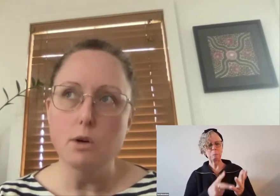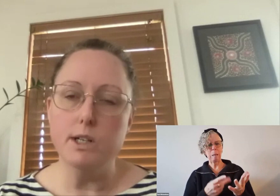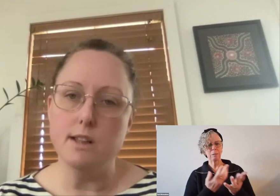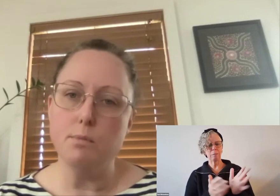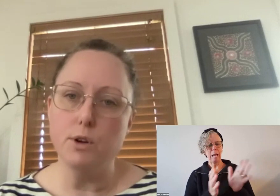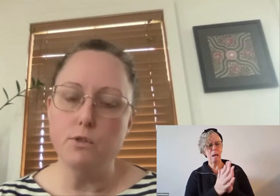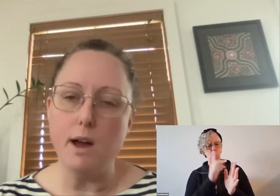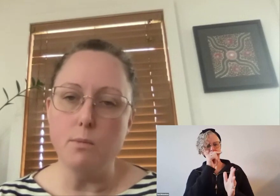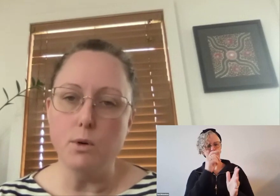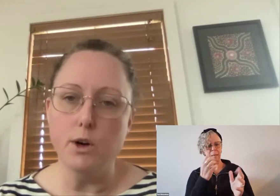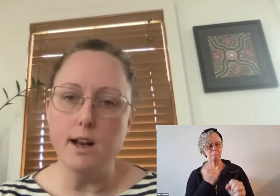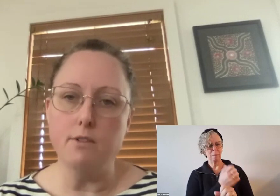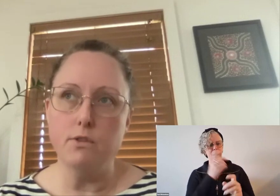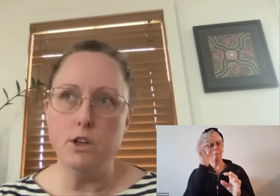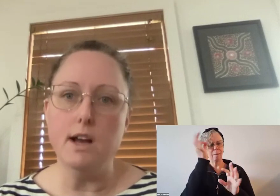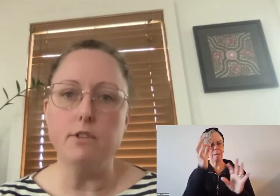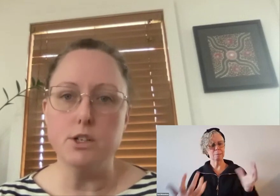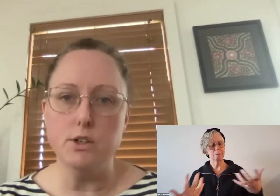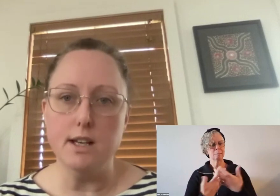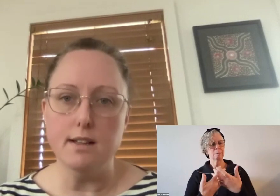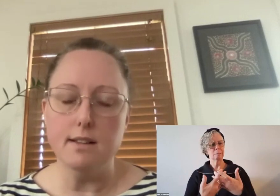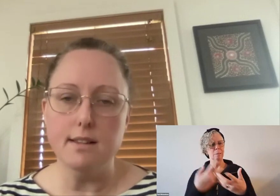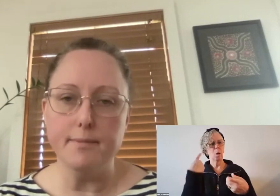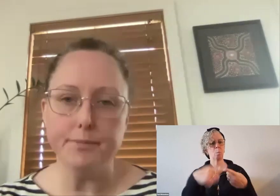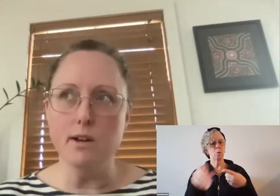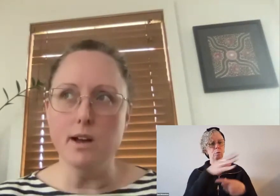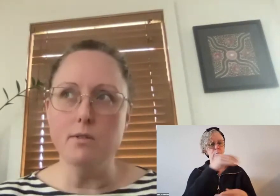which is approved by the board and reviewed every two years.